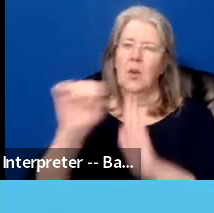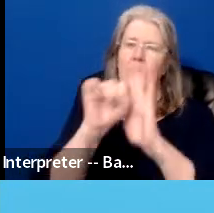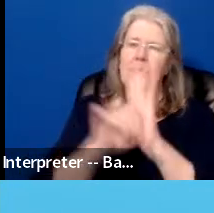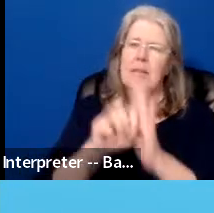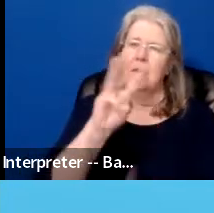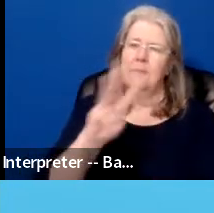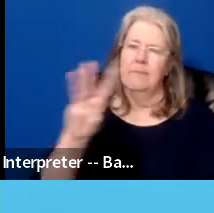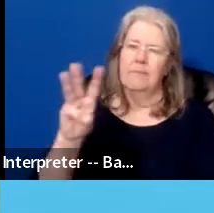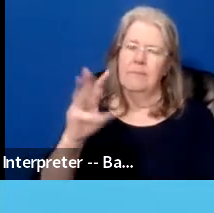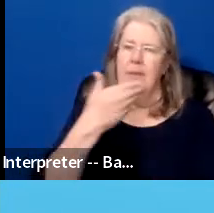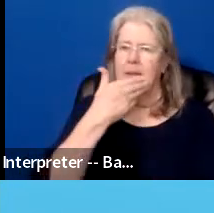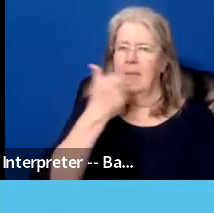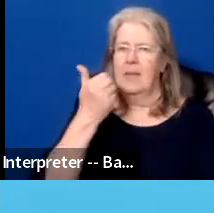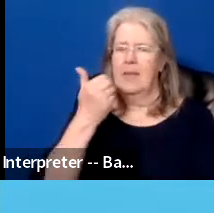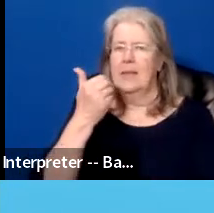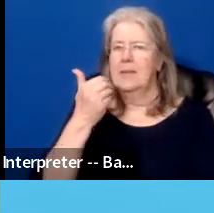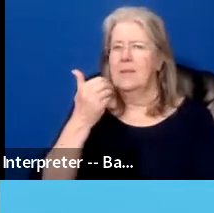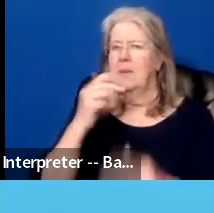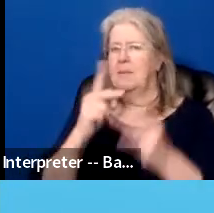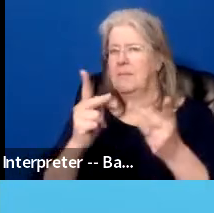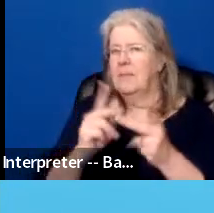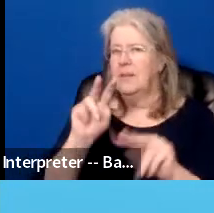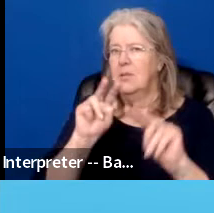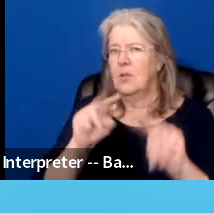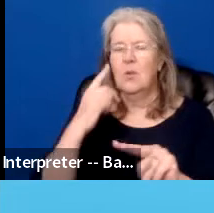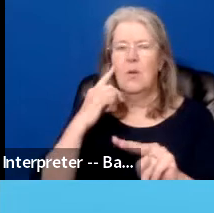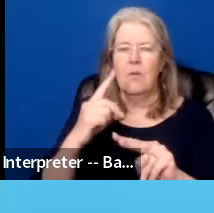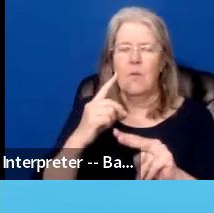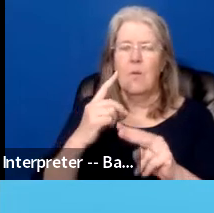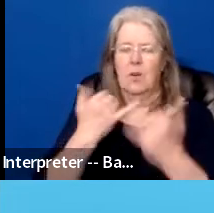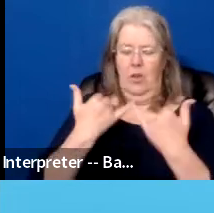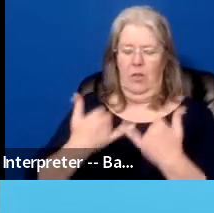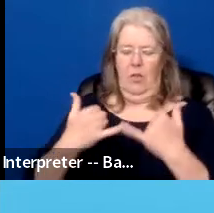place to look at current guidelines for timing and those types of restrictions, but I just